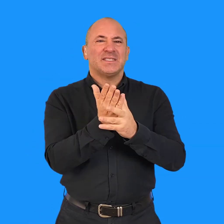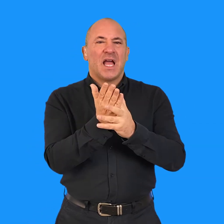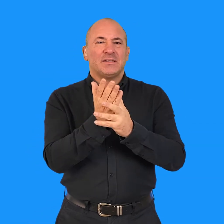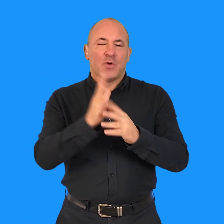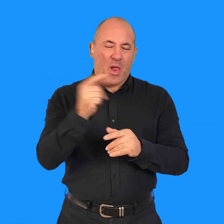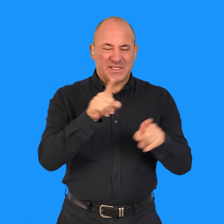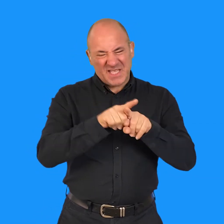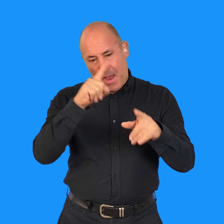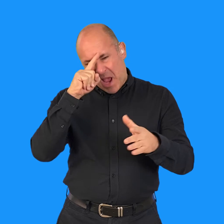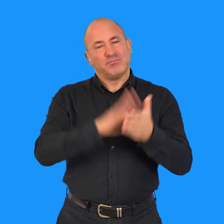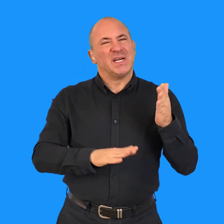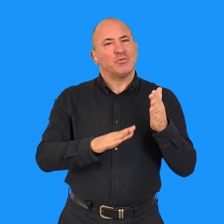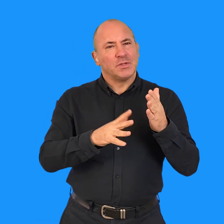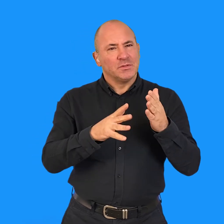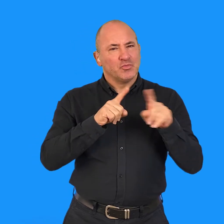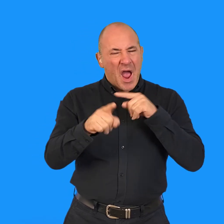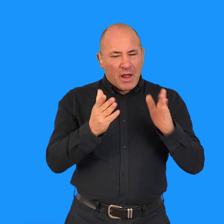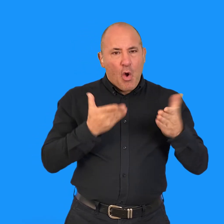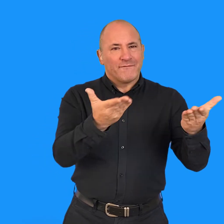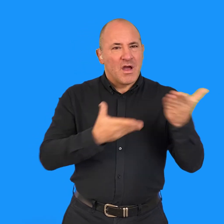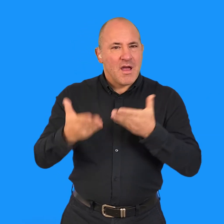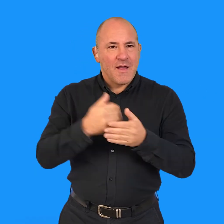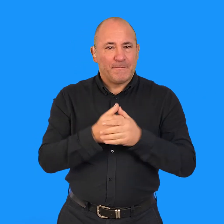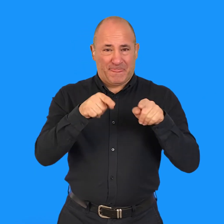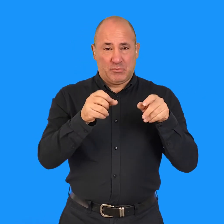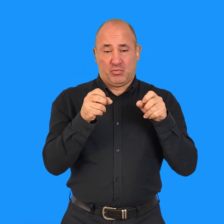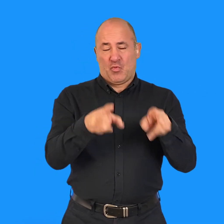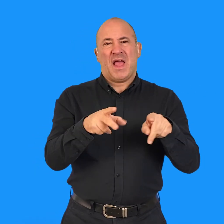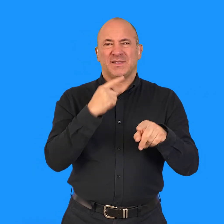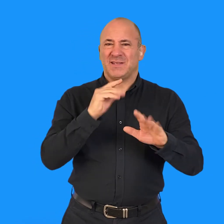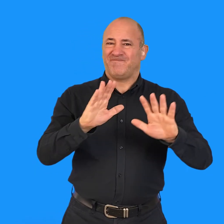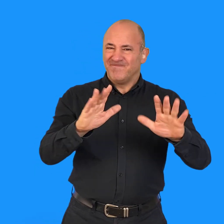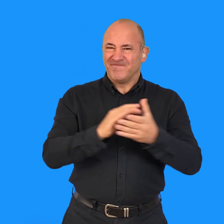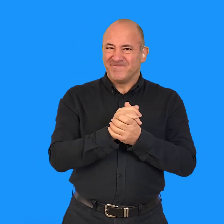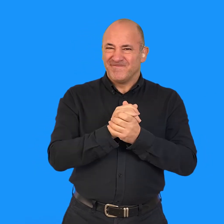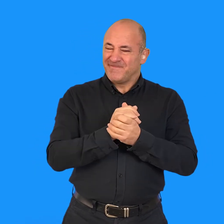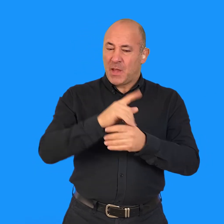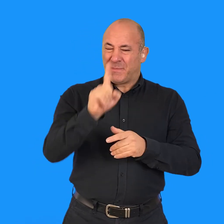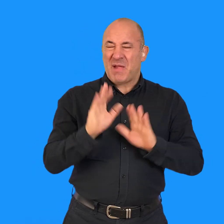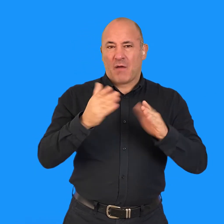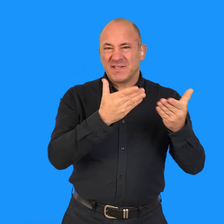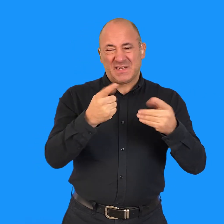that sees access giving everyone the same experience. The approach that says, actually,